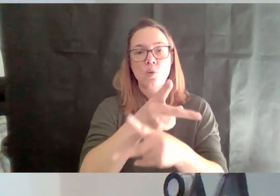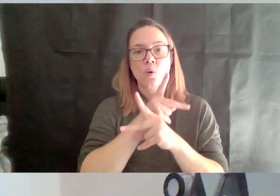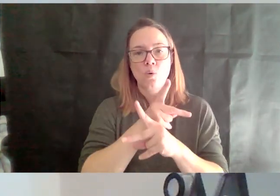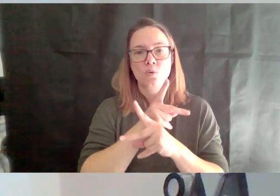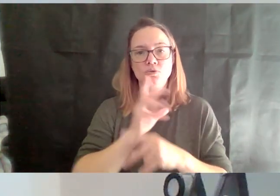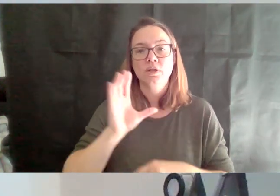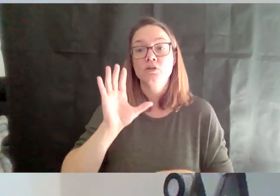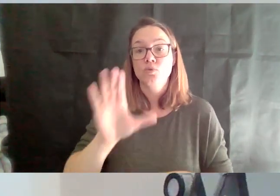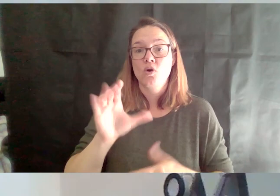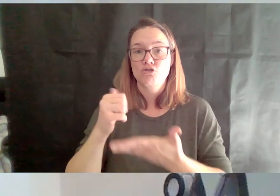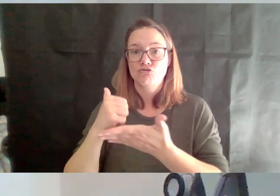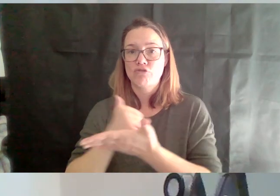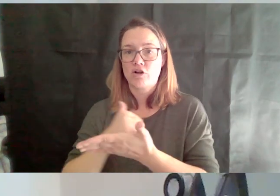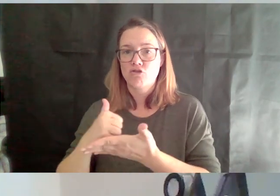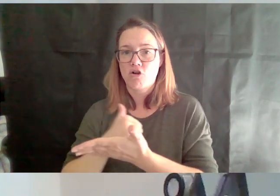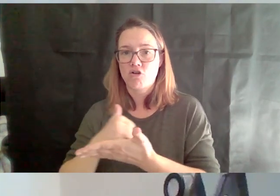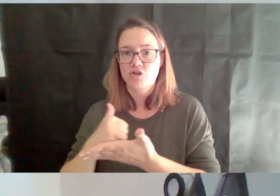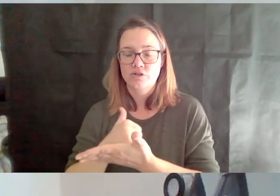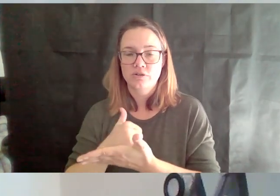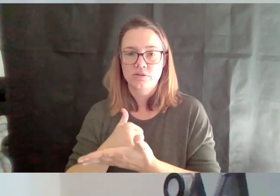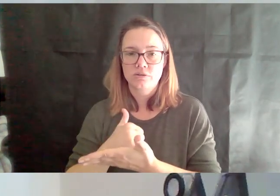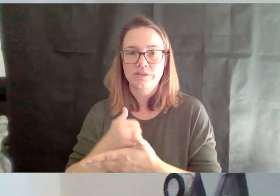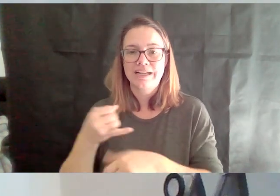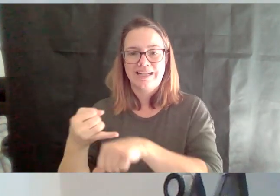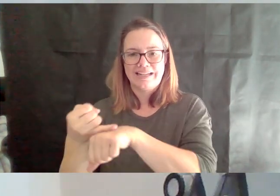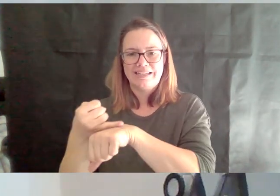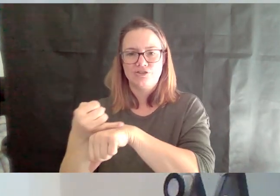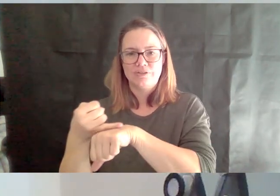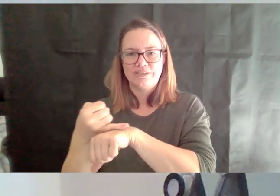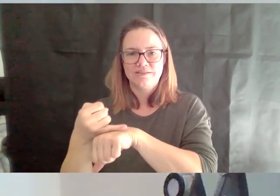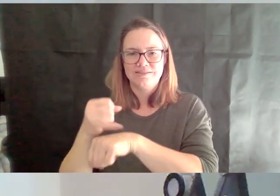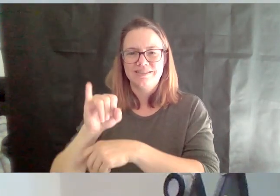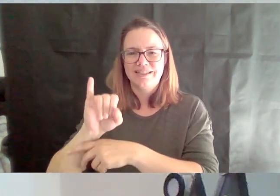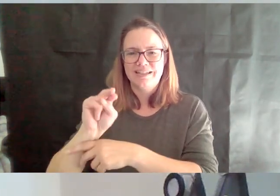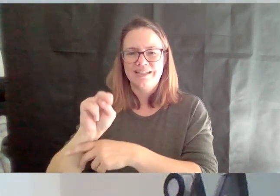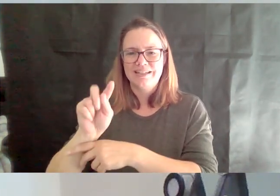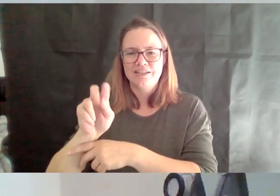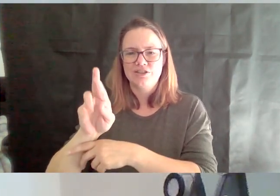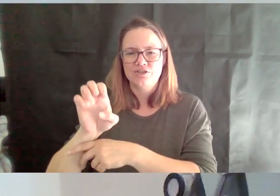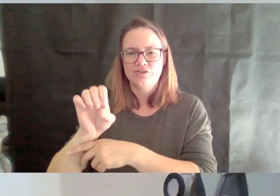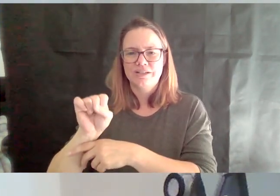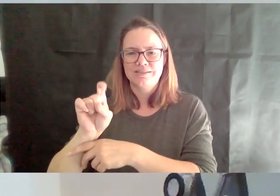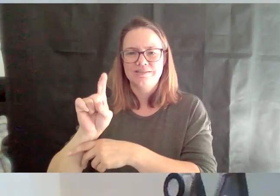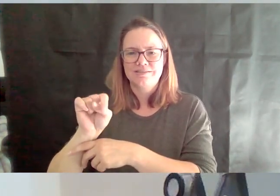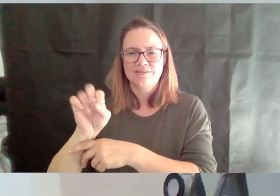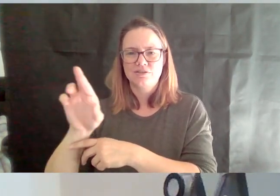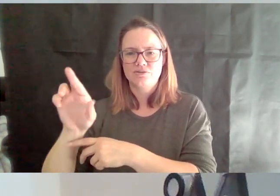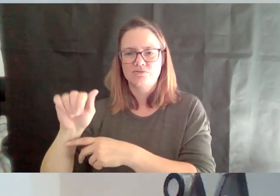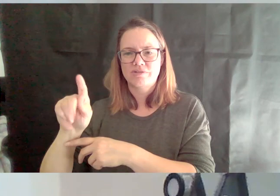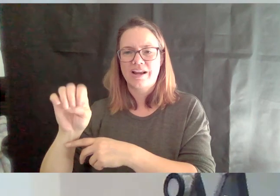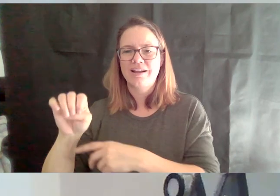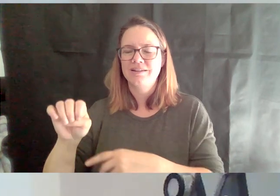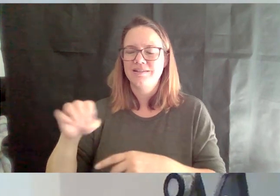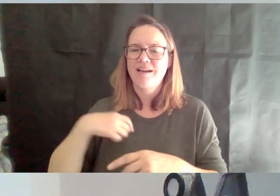and your credit card interest rate. So I really appreciated hearing-- so I get those things in the mail all the time.